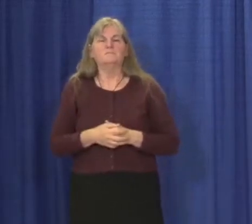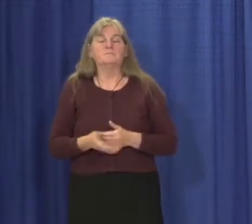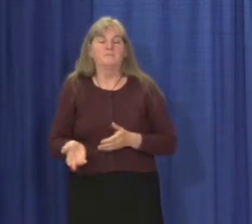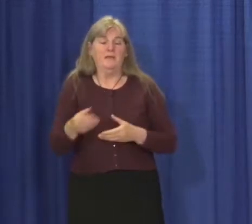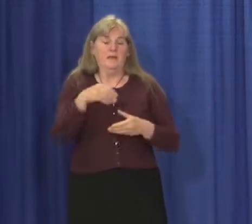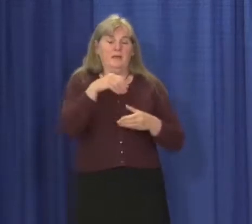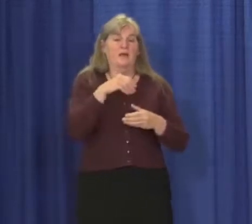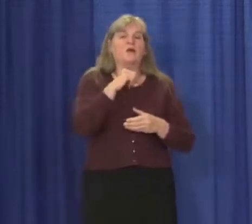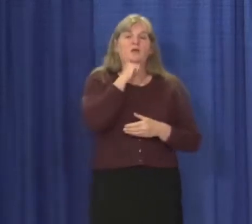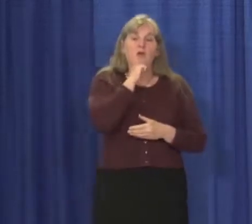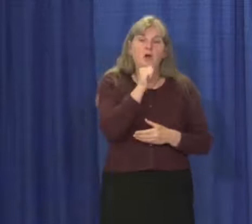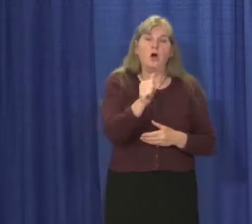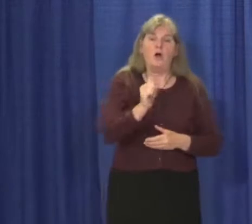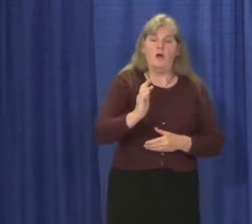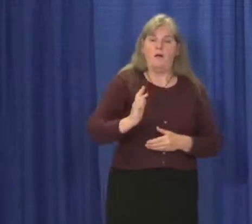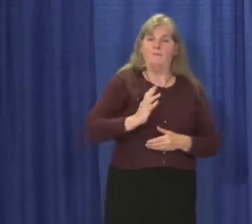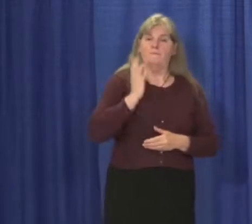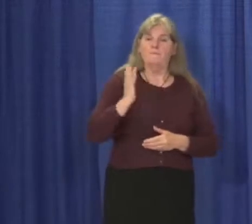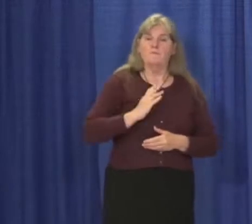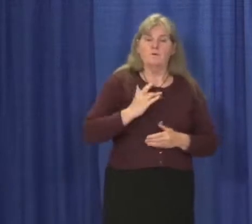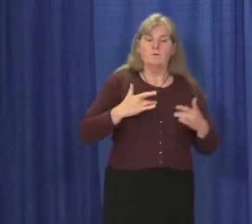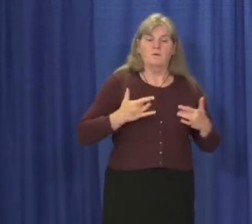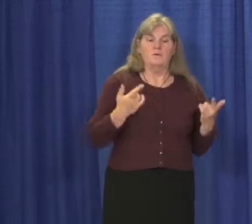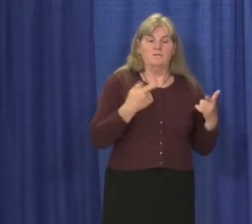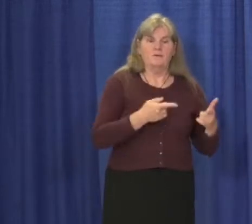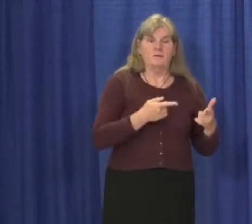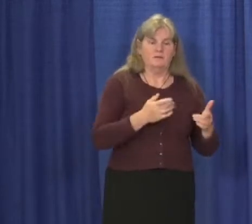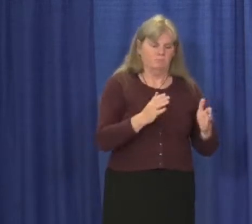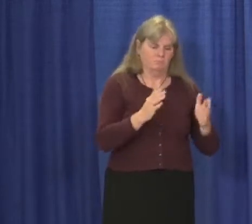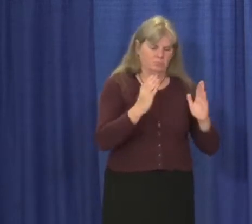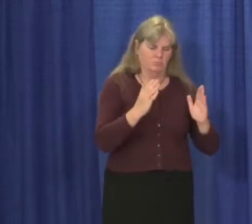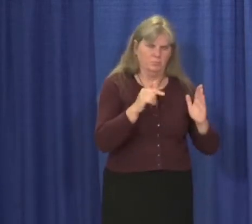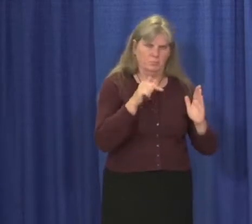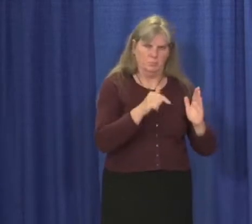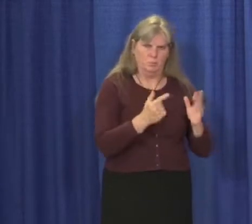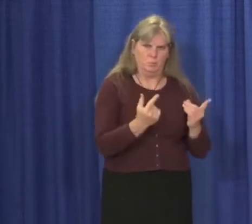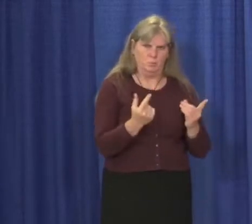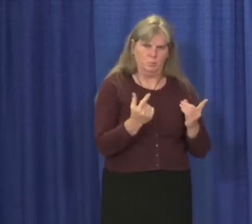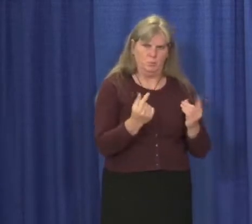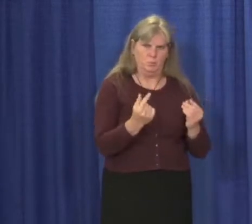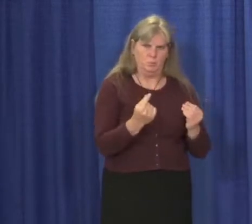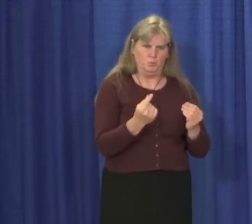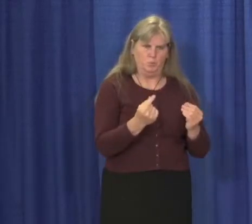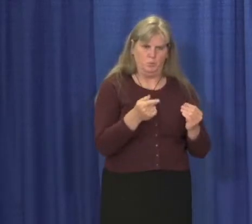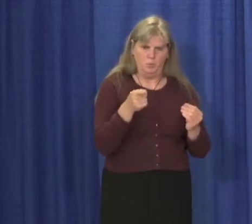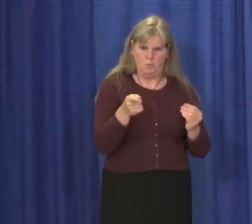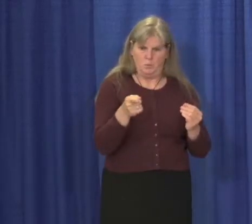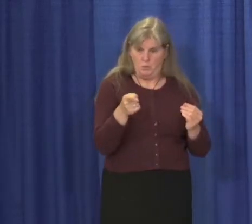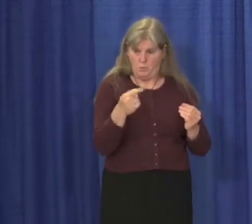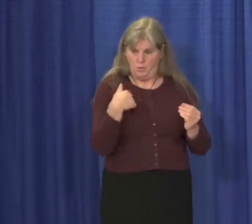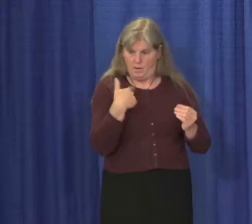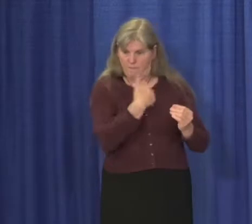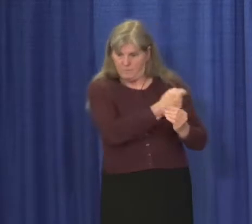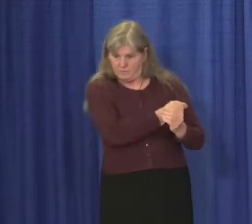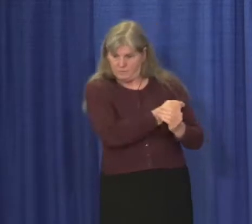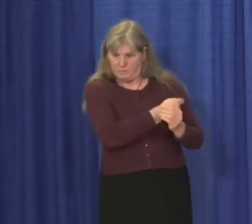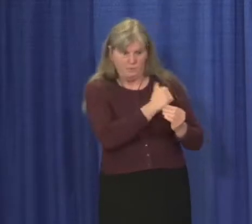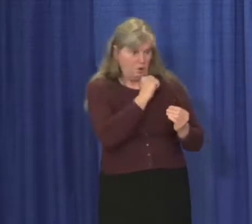For in former salt -- informal social gatherings is important to play close attention to vaccine status.